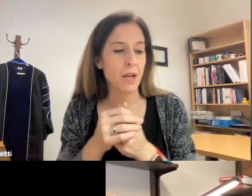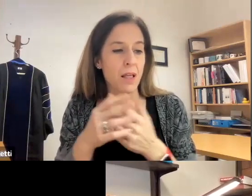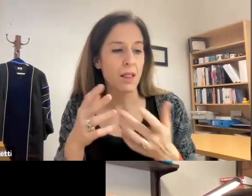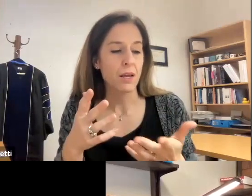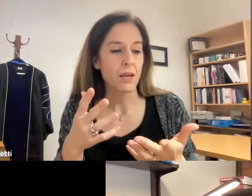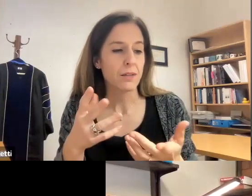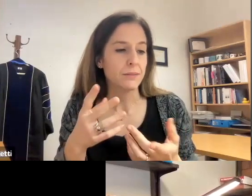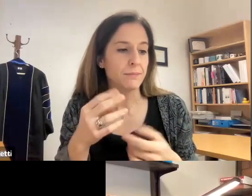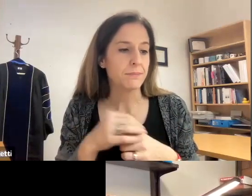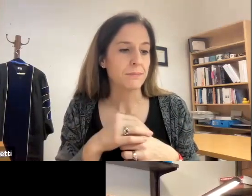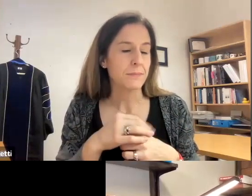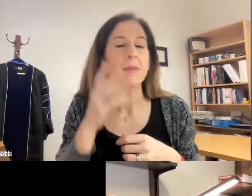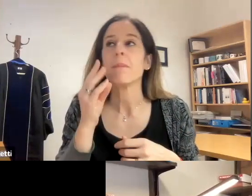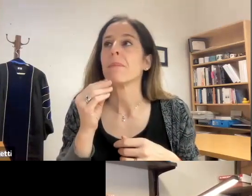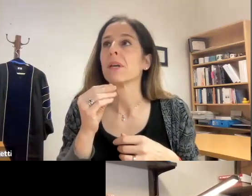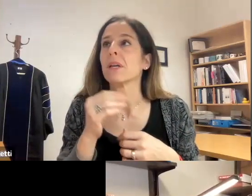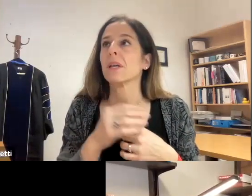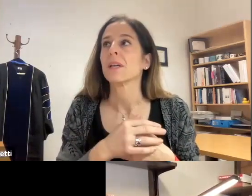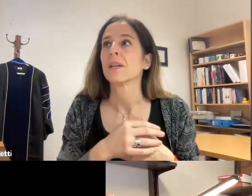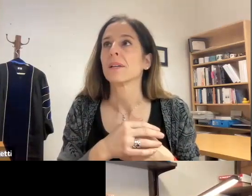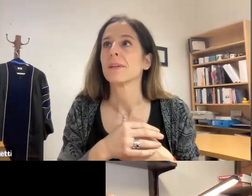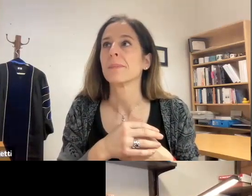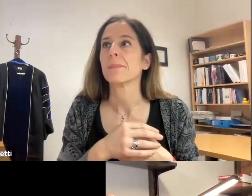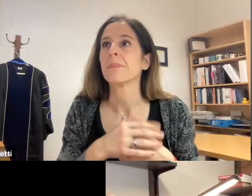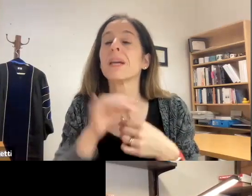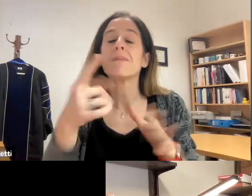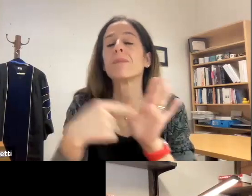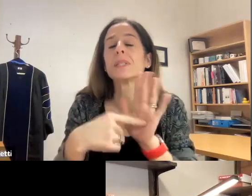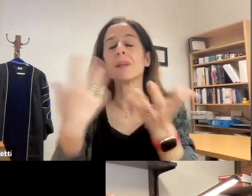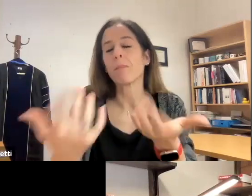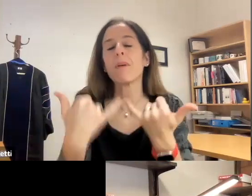shifts.